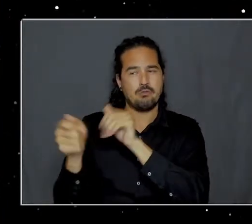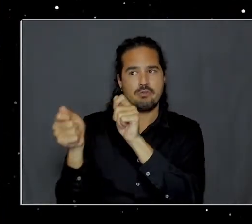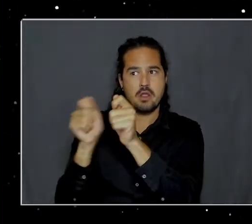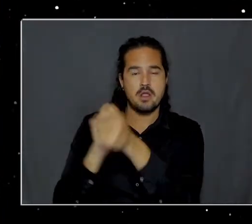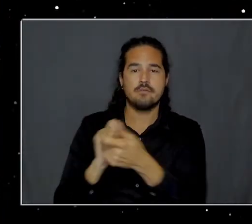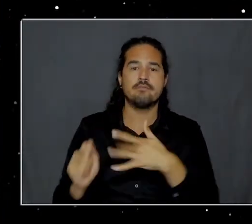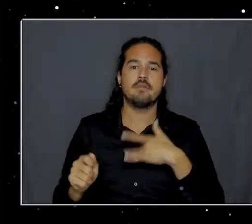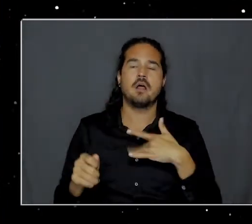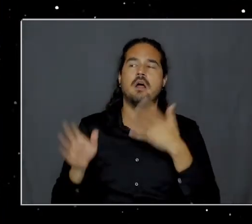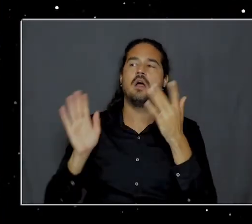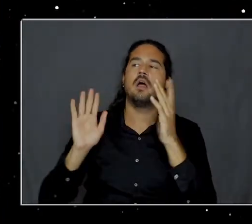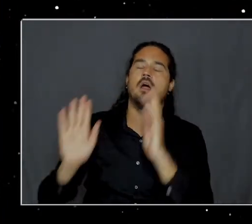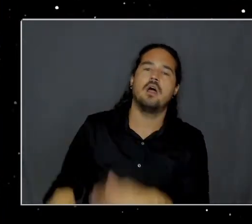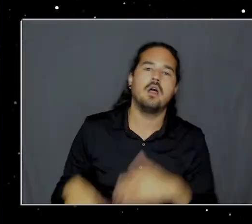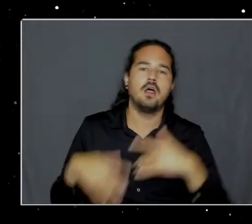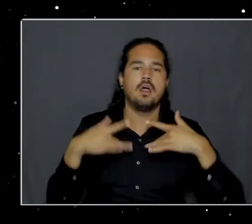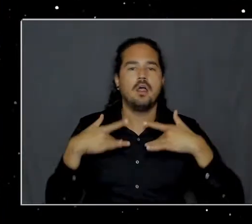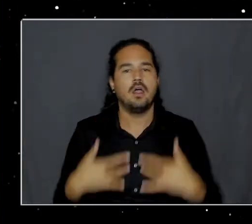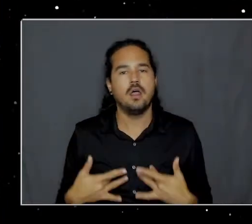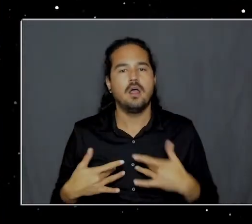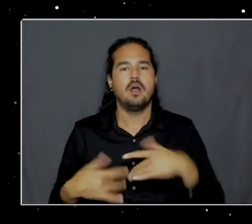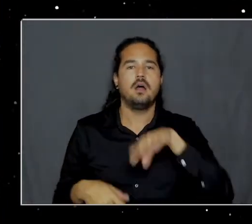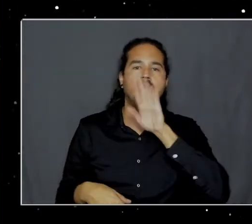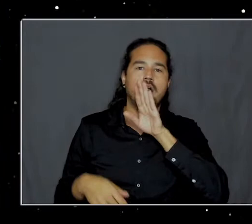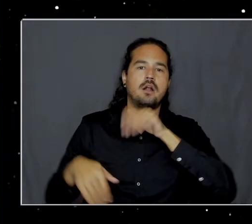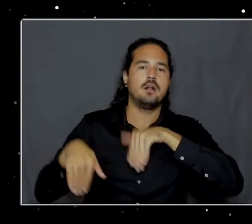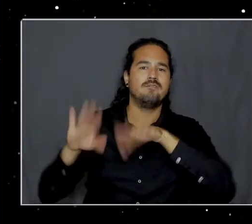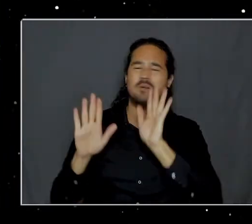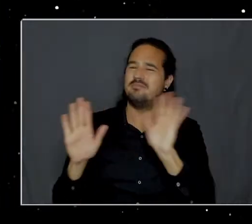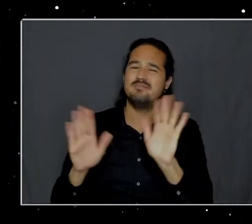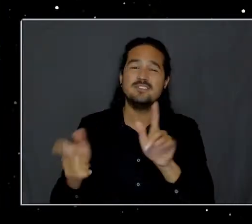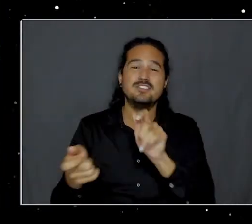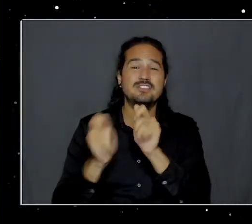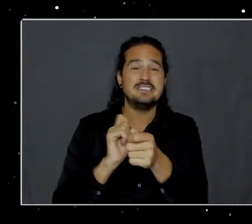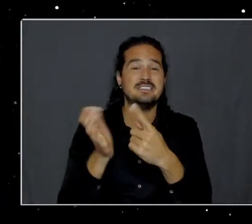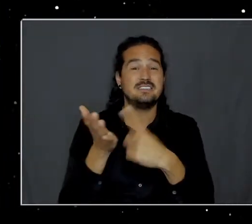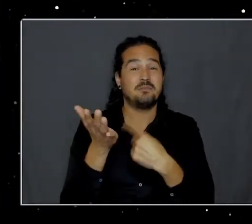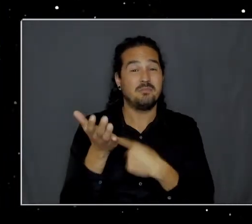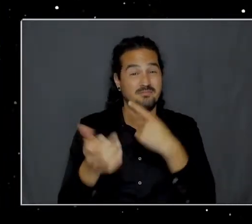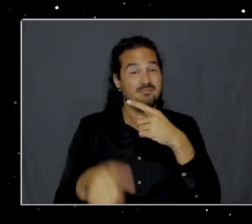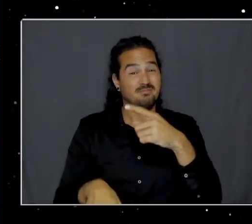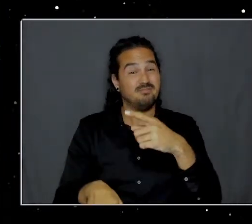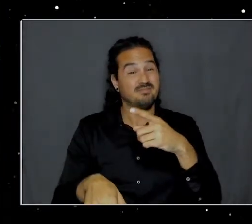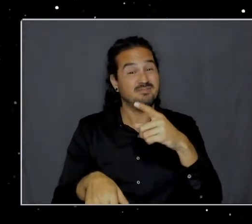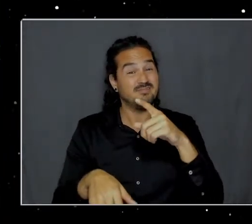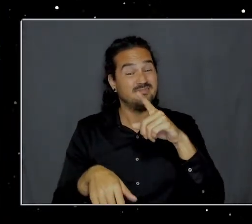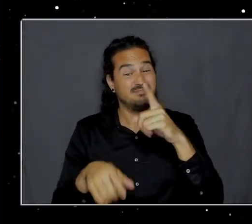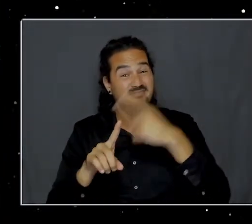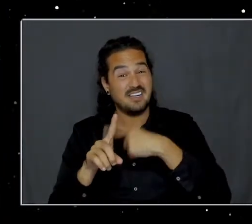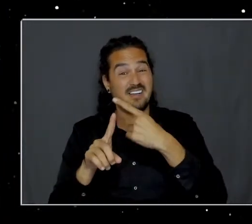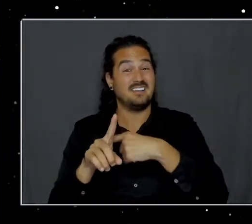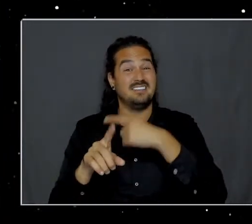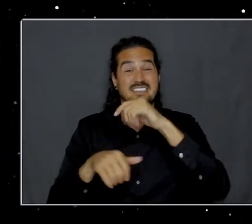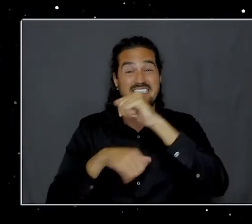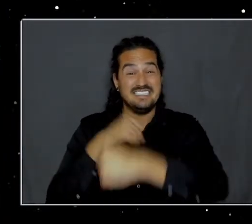US. WE KNOW THAT SOMETIMES CHANGE CAN TAKE MONTHS, YEARS, DECADES,